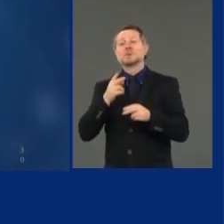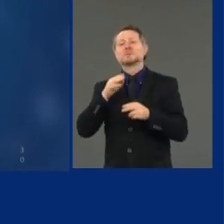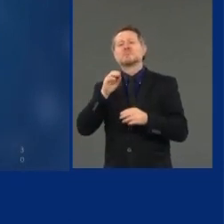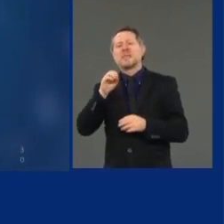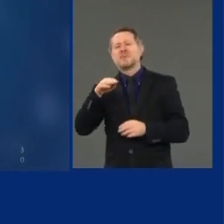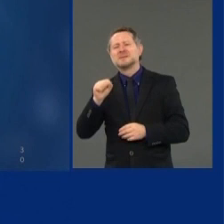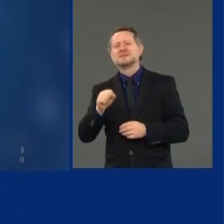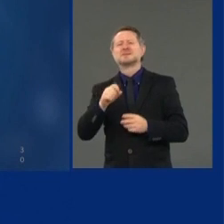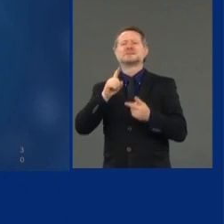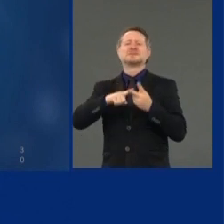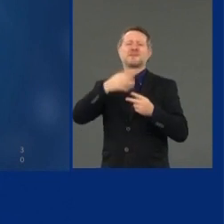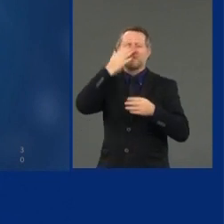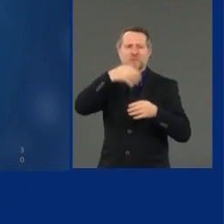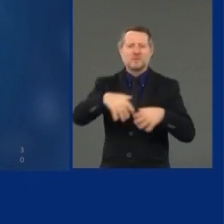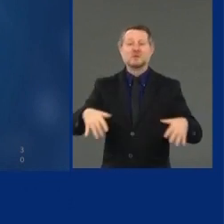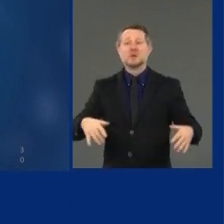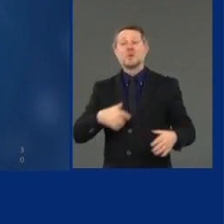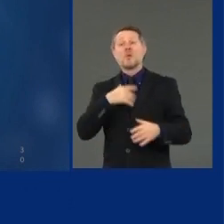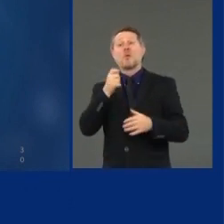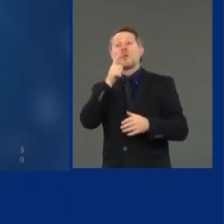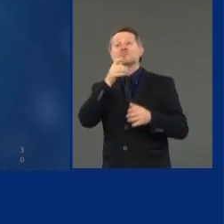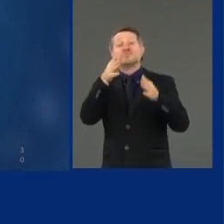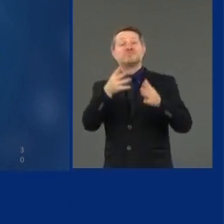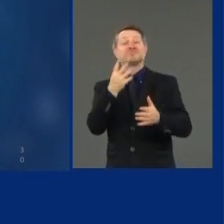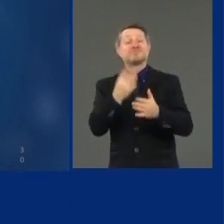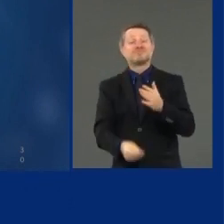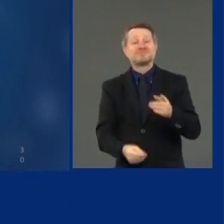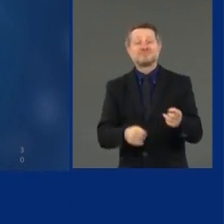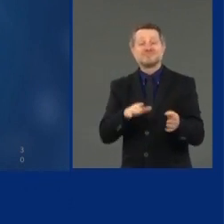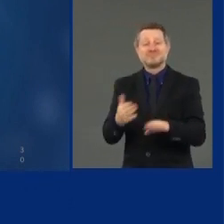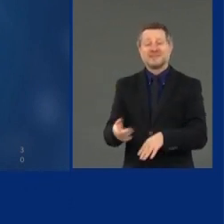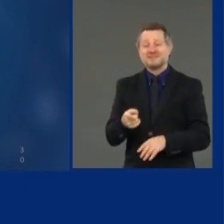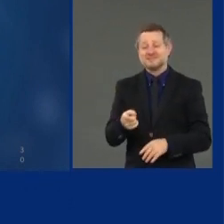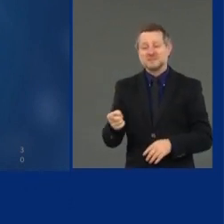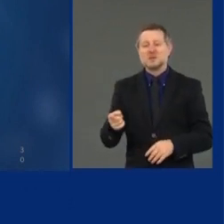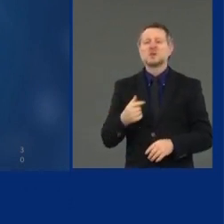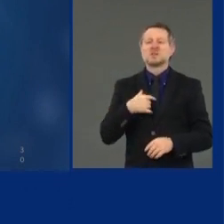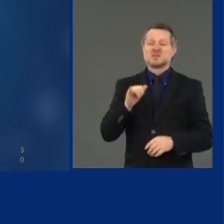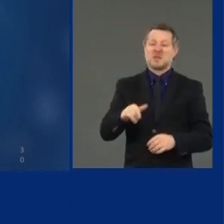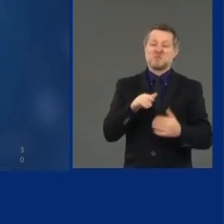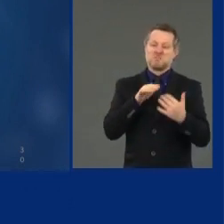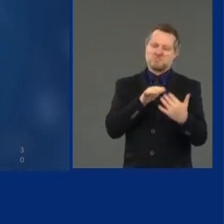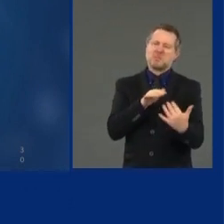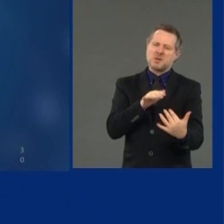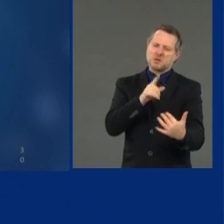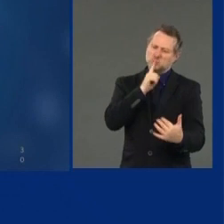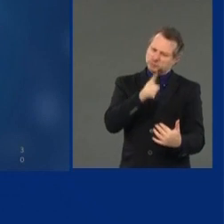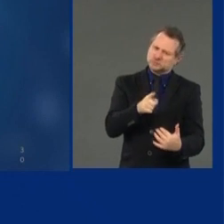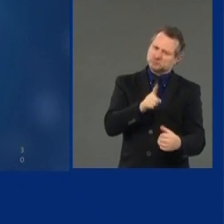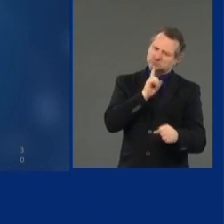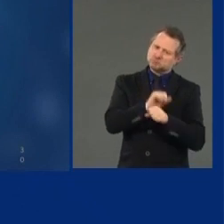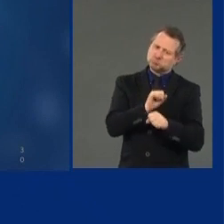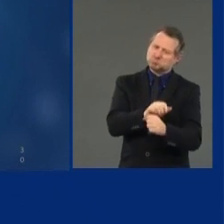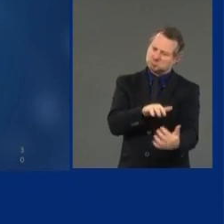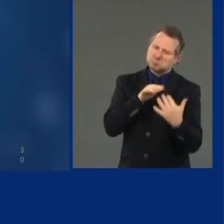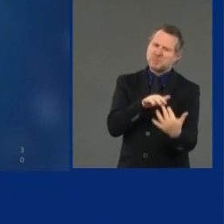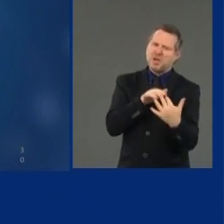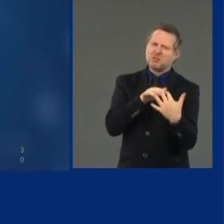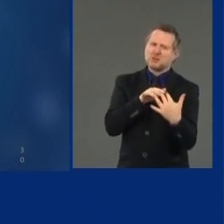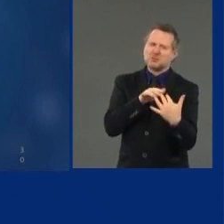THE EMS WORKERS AS WELL AS ALL THE FRONT LINE WORKERS.